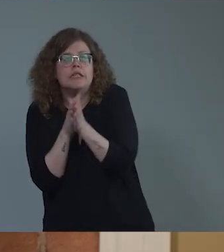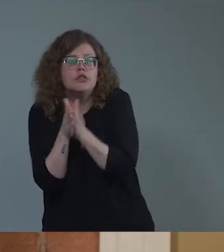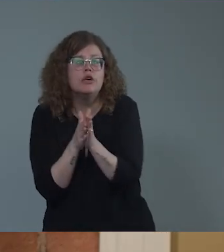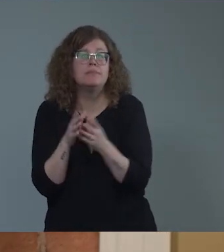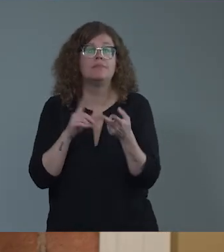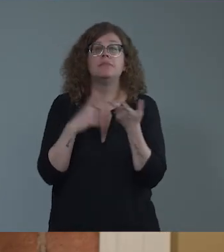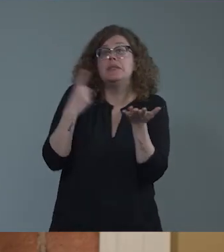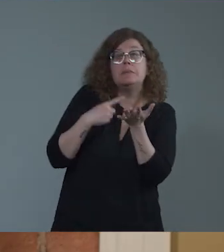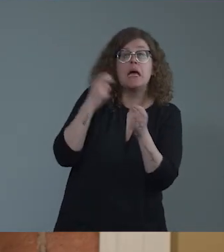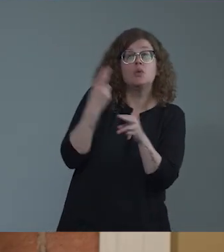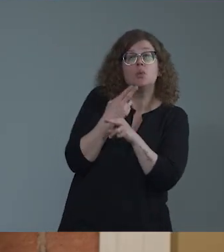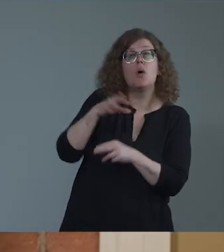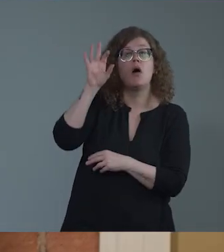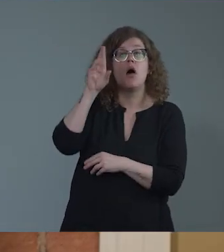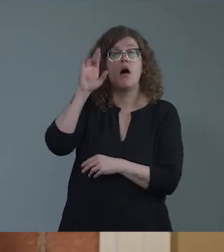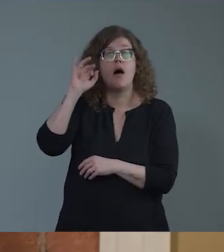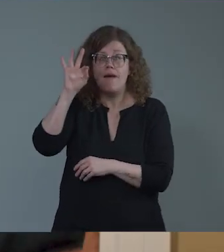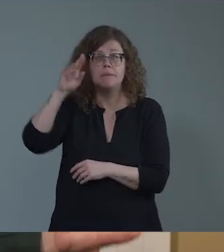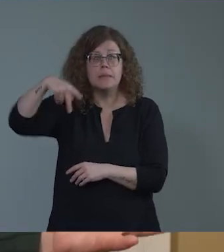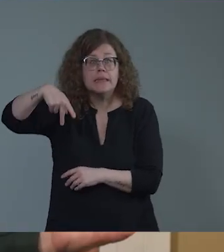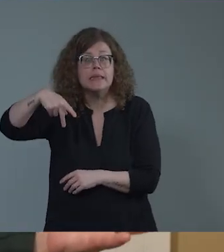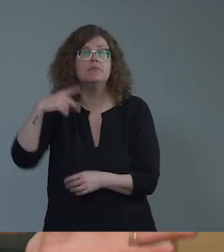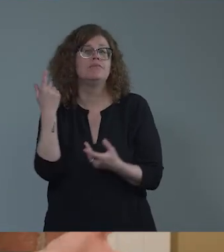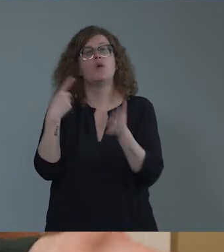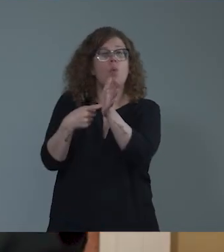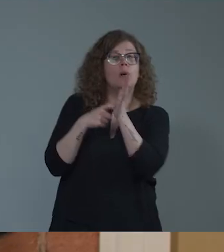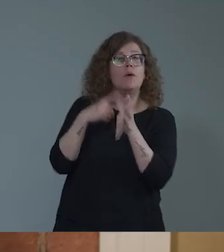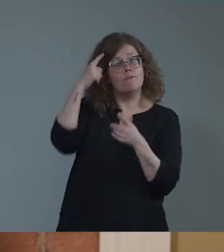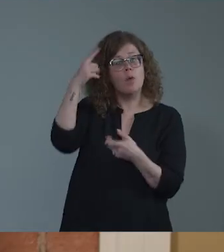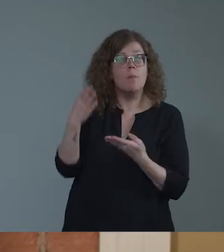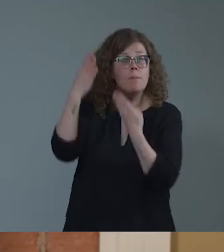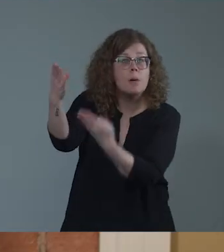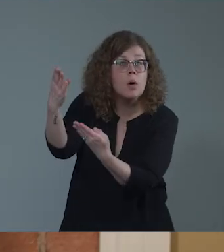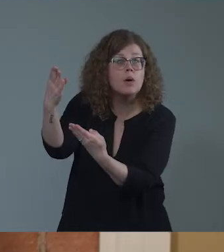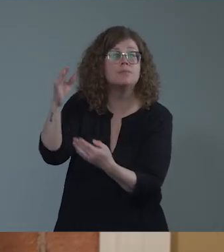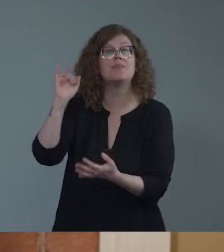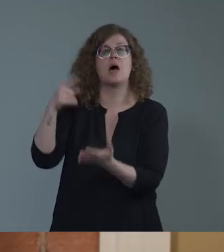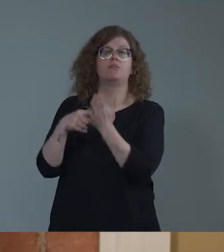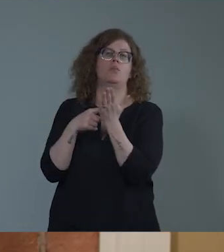But essentially what it is, is it's a call that goes out broadly that any artist can apply on.